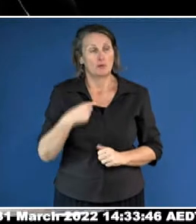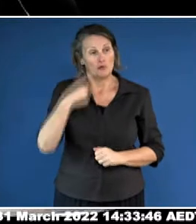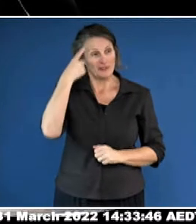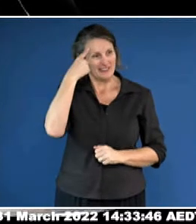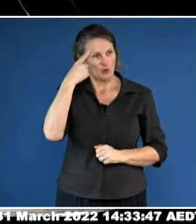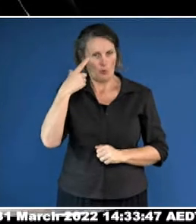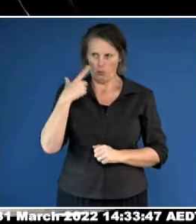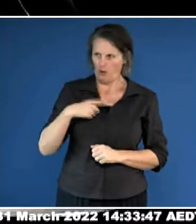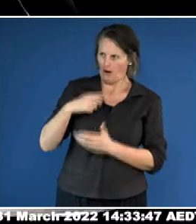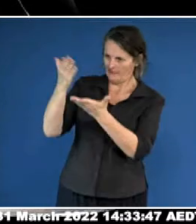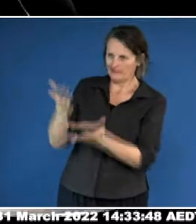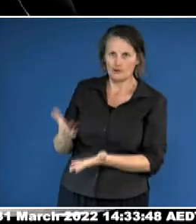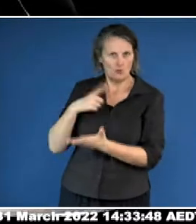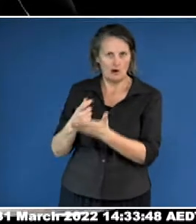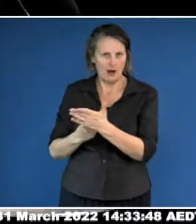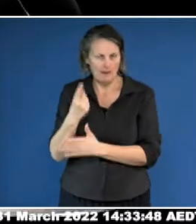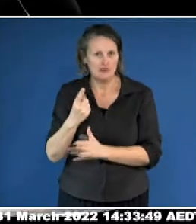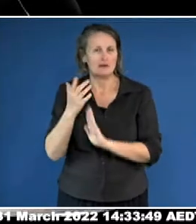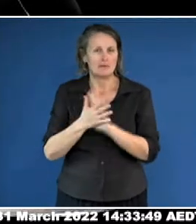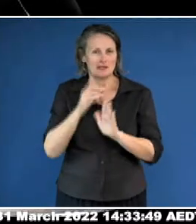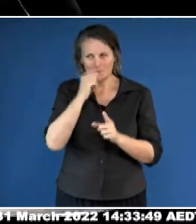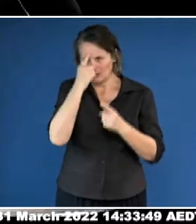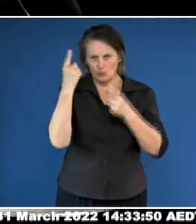improve the way that we identify risk and respond to violence.